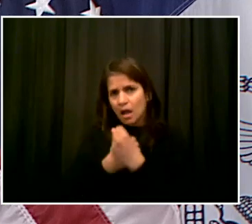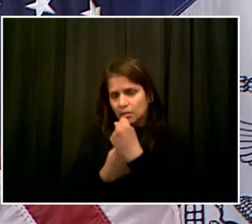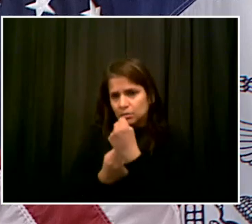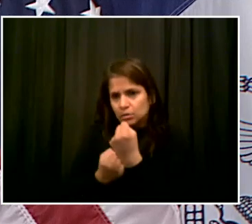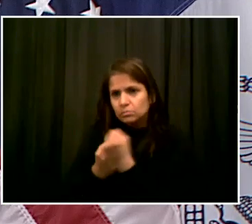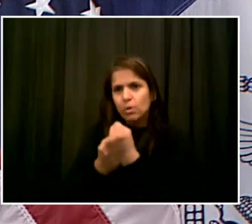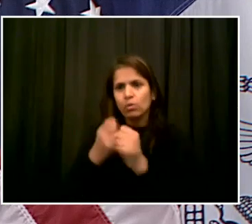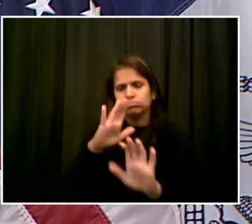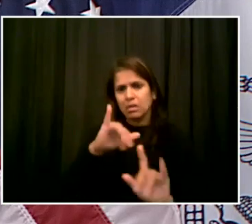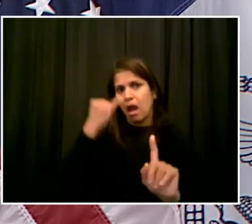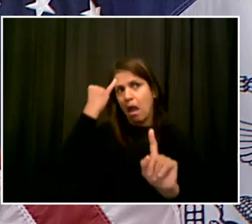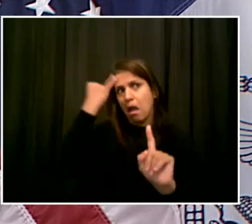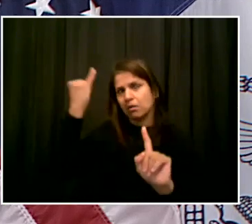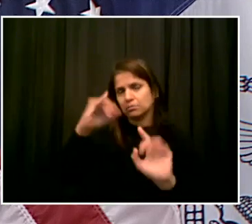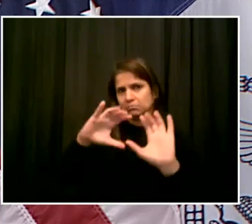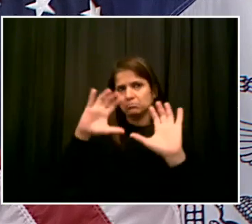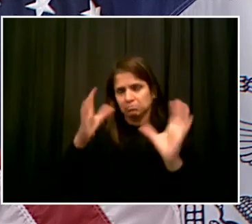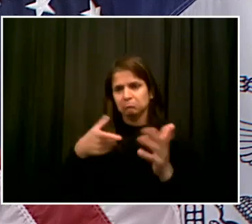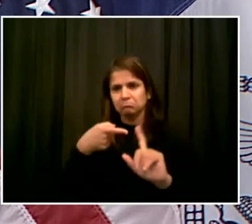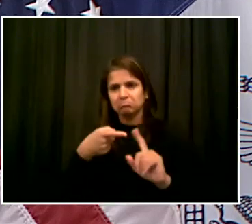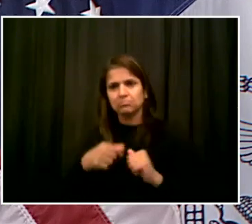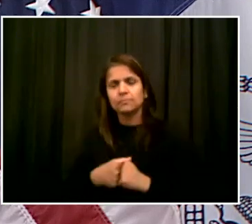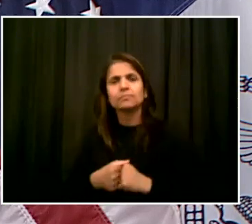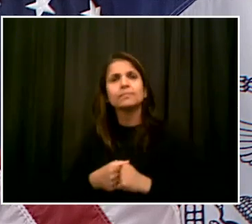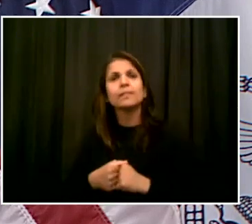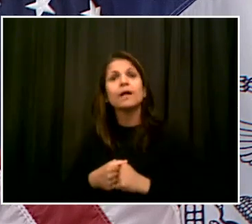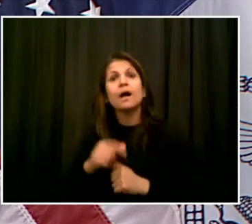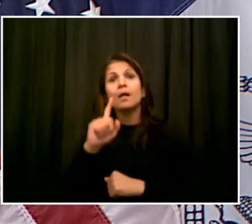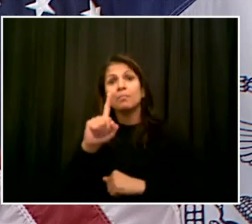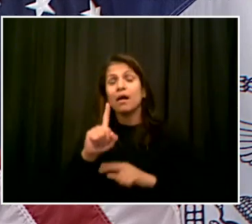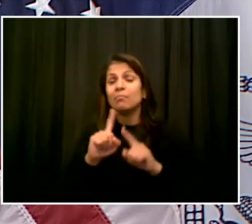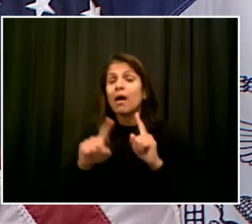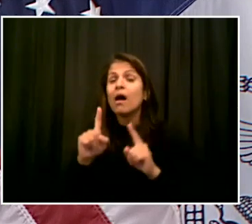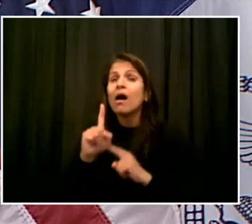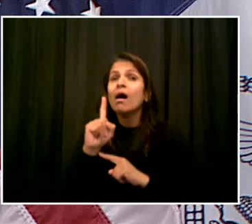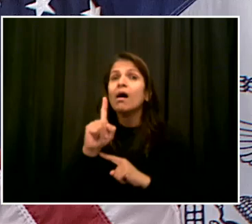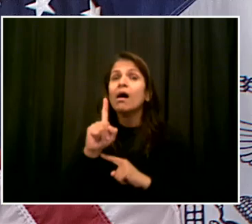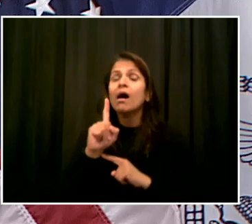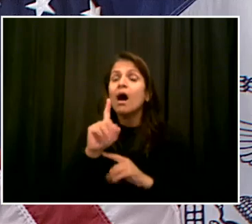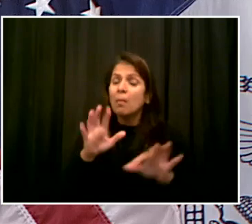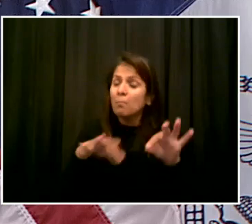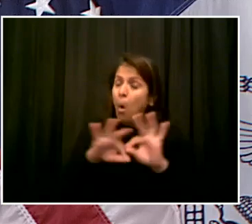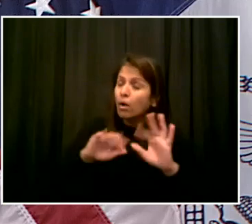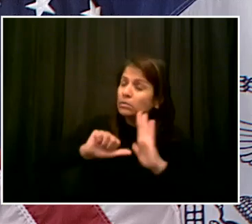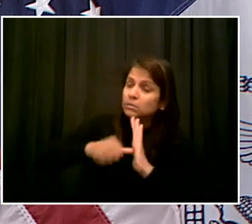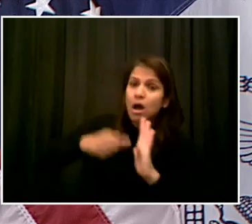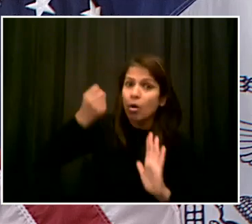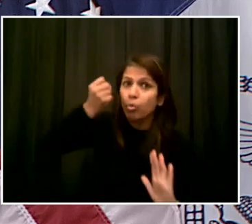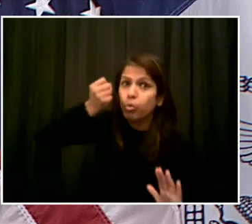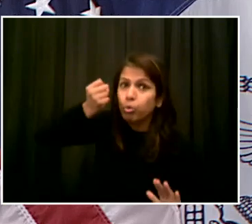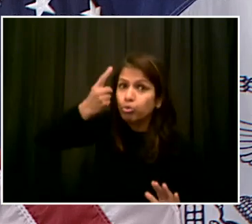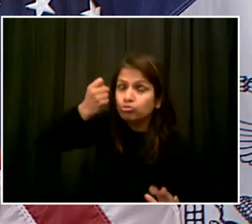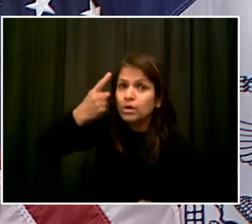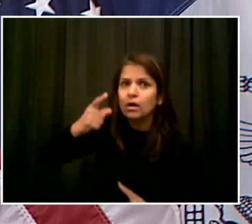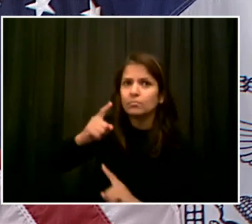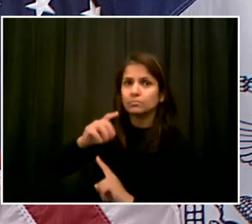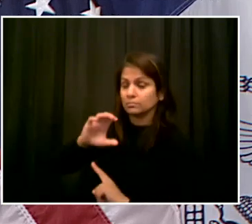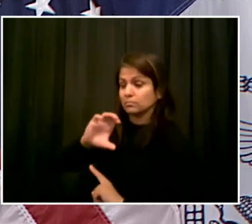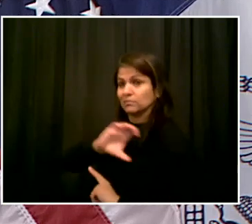CODIFYING THAT, I COULD VERY MUCH SUPPORT SO LONG AS THERE IS CREOIGNTION SOMETIMES OF A POLICE OFFICER IS IN A LIFE OR